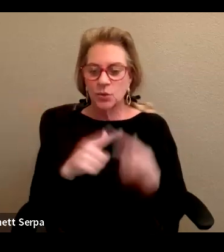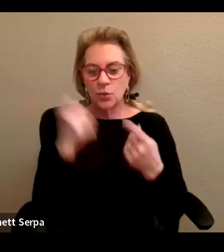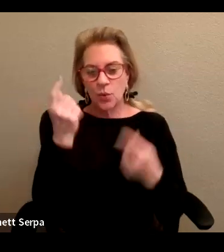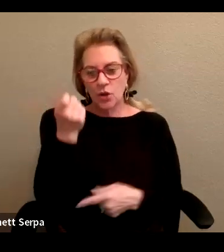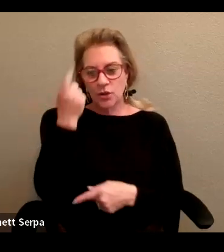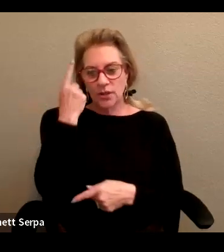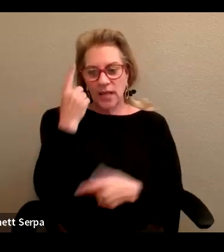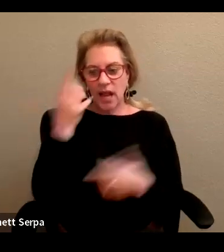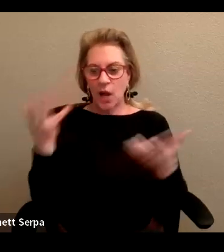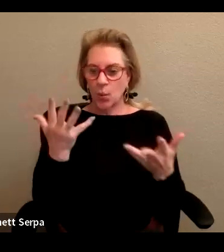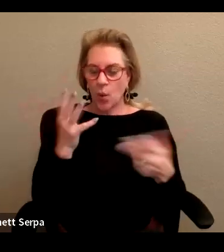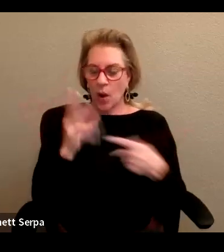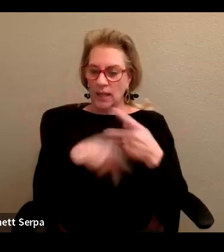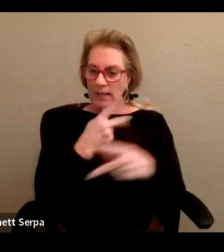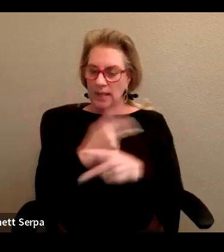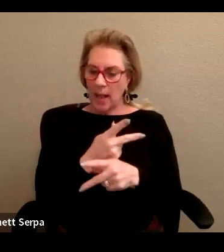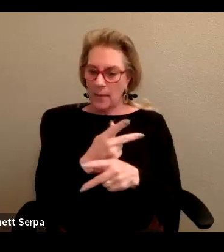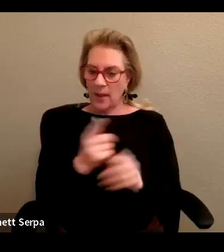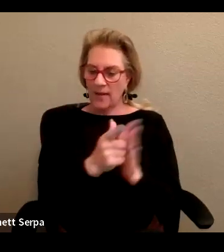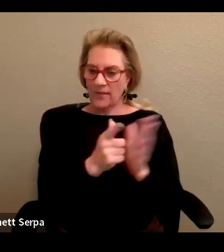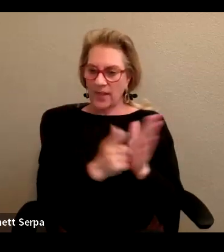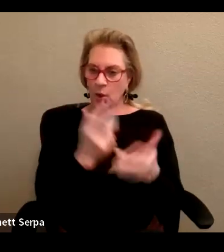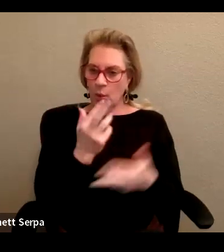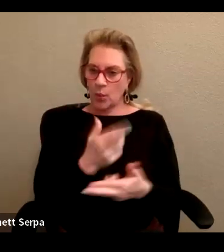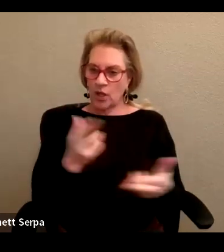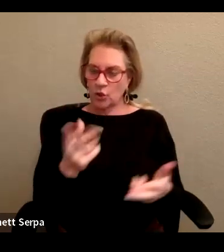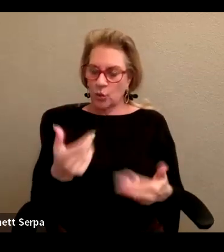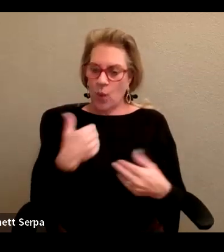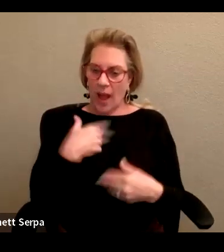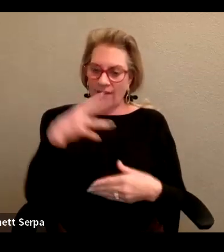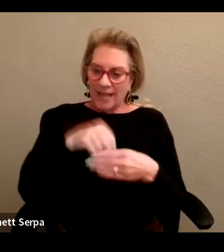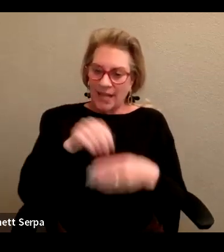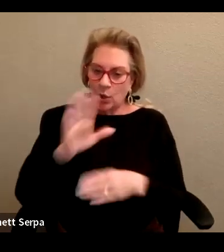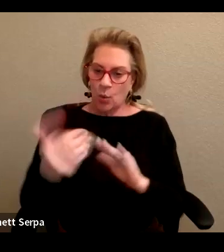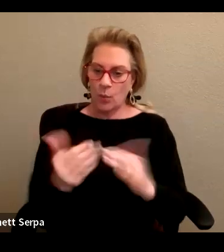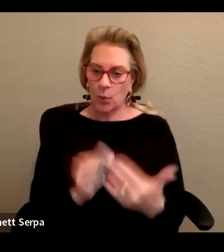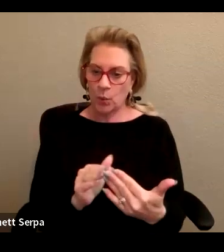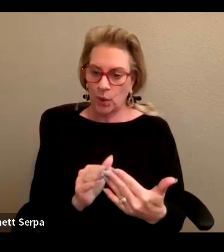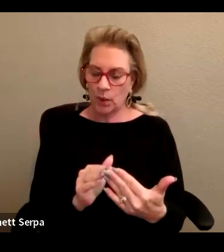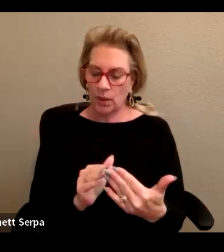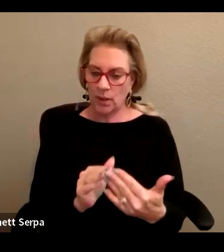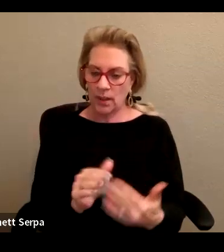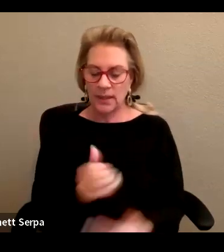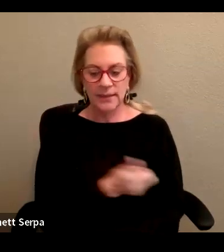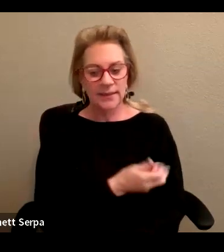what types of legal resources exist within your community there are a number of organizations out